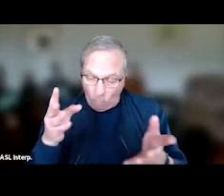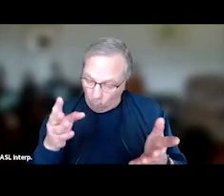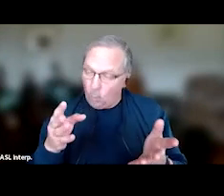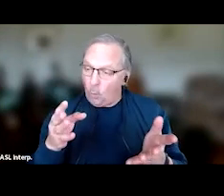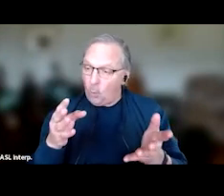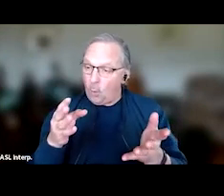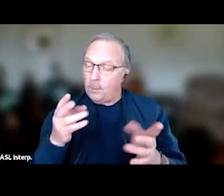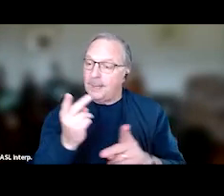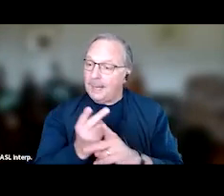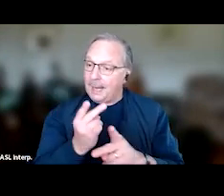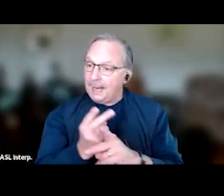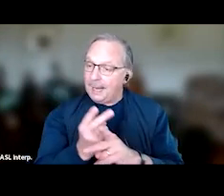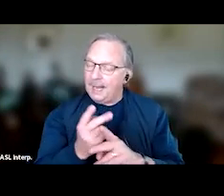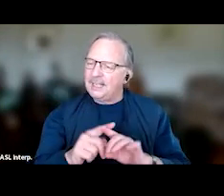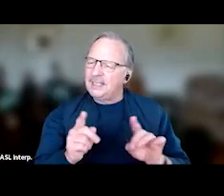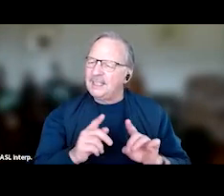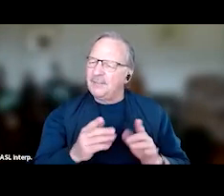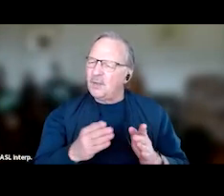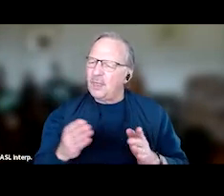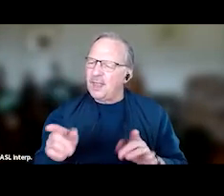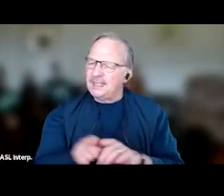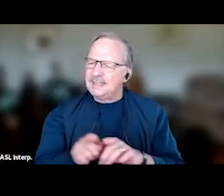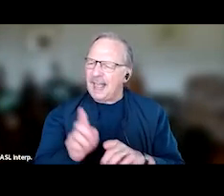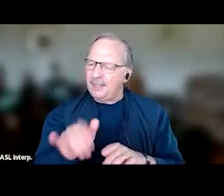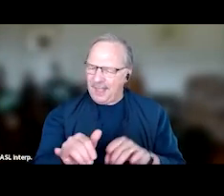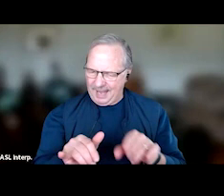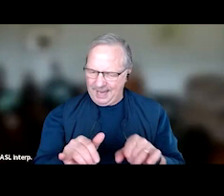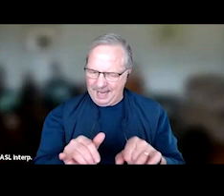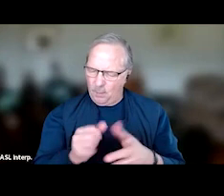just different things like that that will be able to help ensure